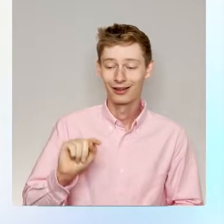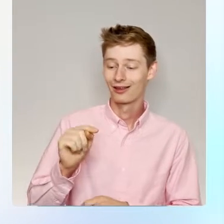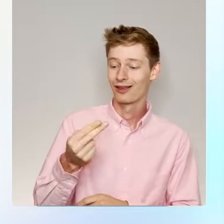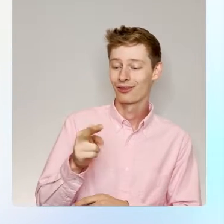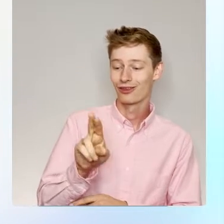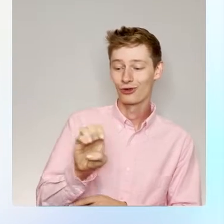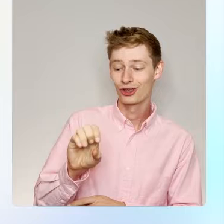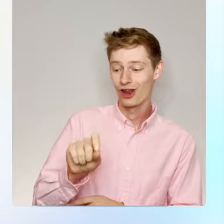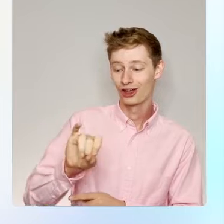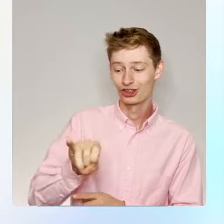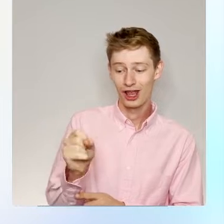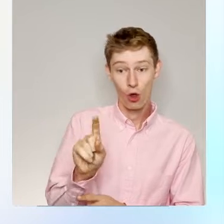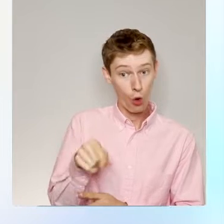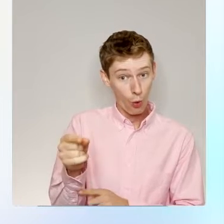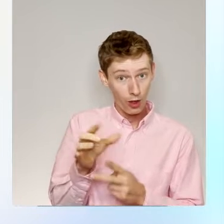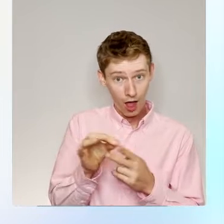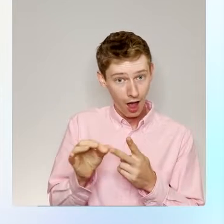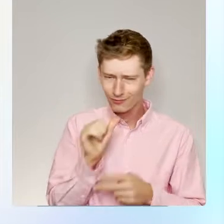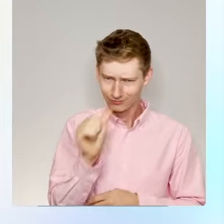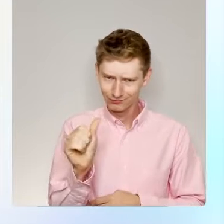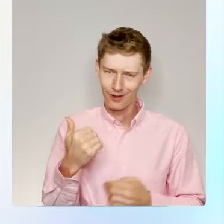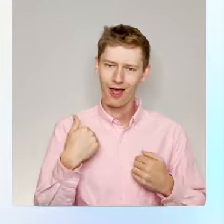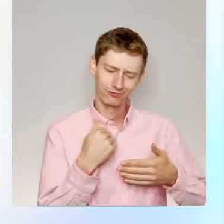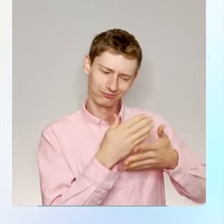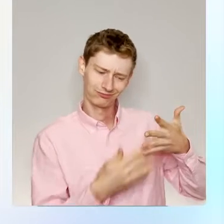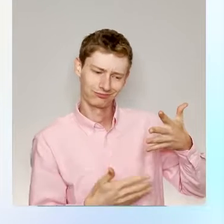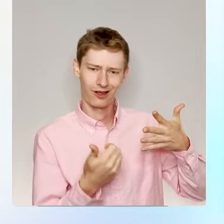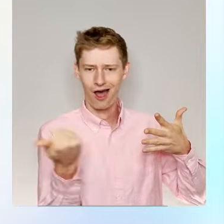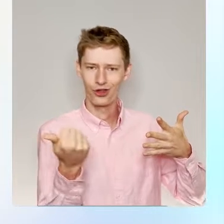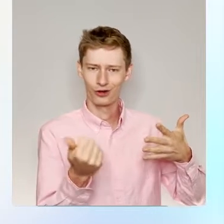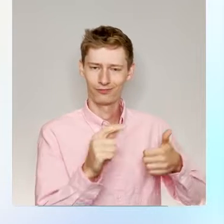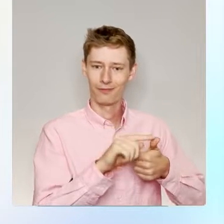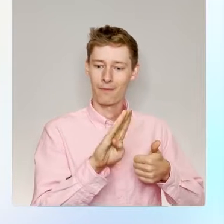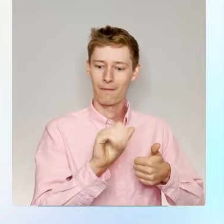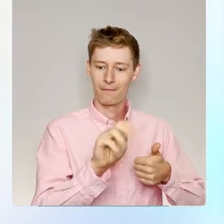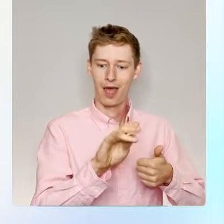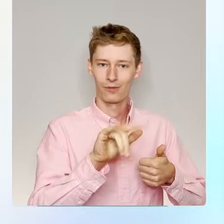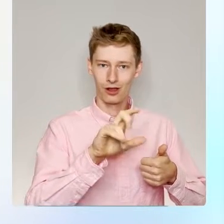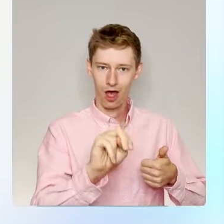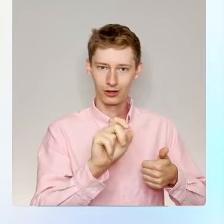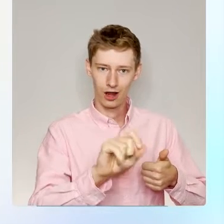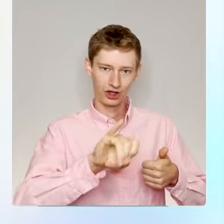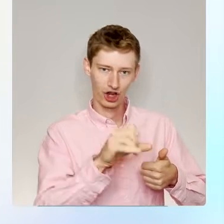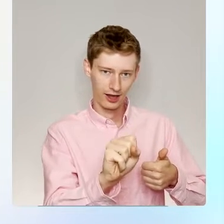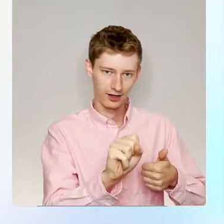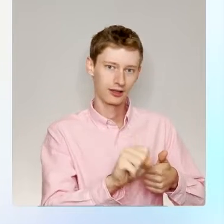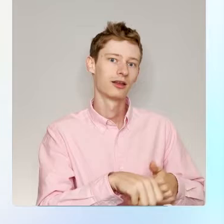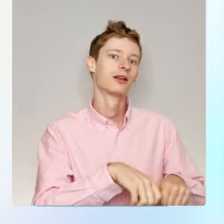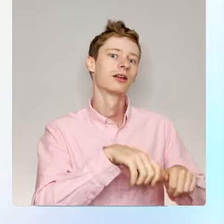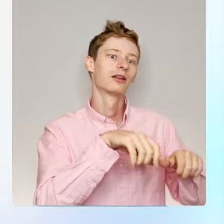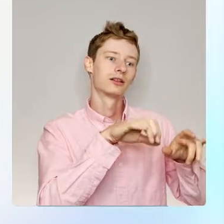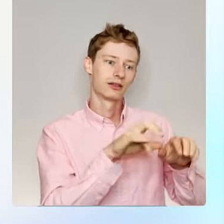Some other engines to consider include Babylon.js, a typescript-based engine that comes with some cool built-in tools, like a scene inspector;